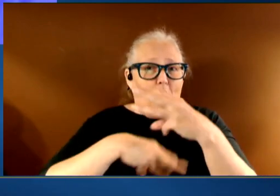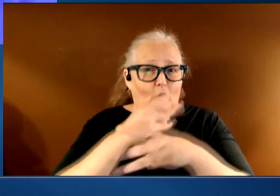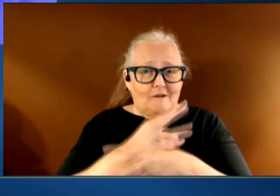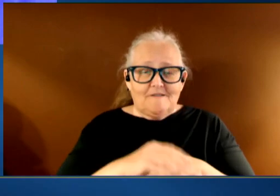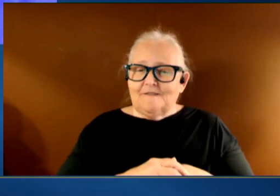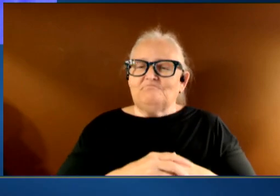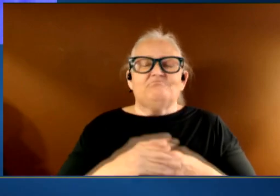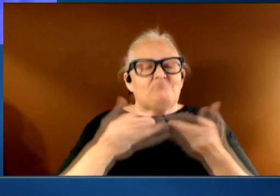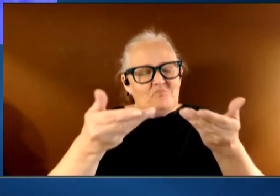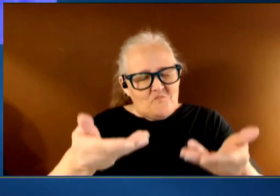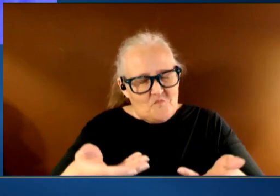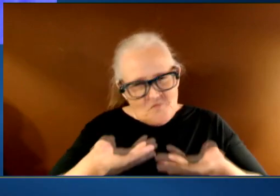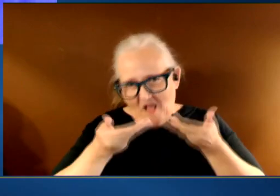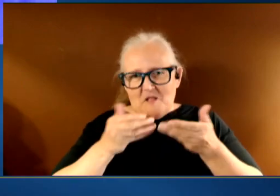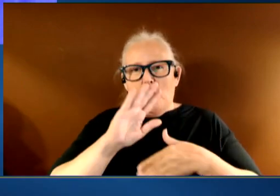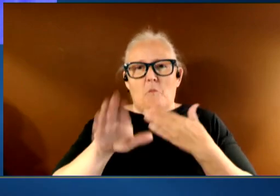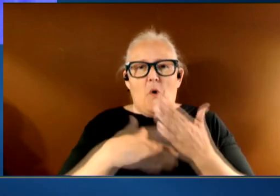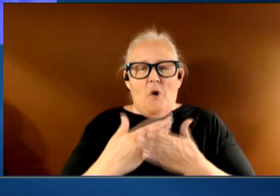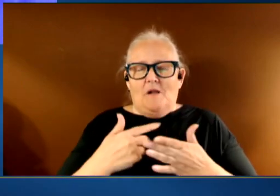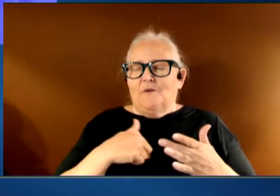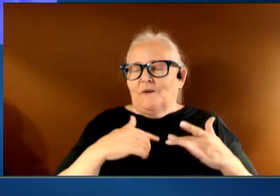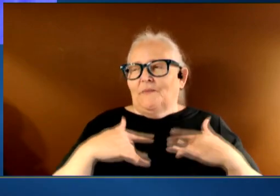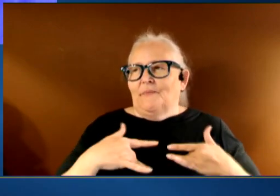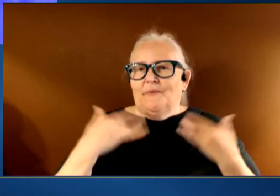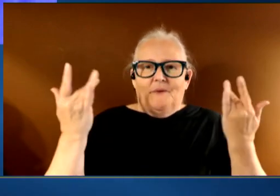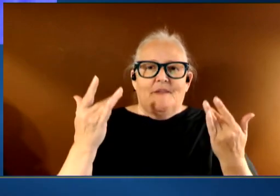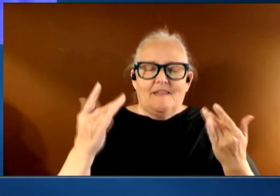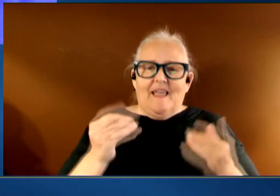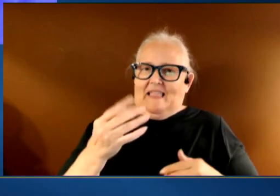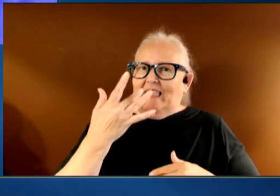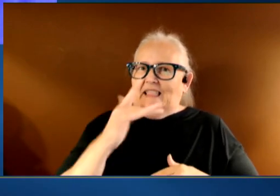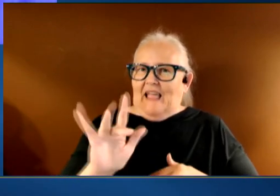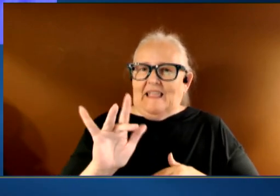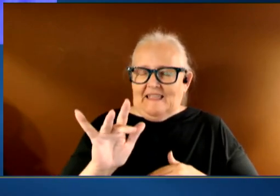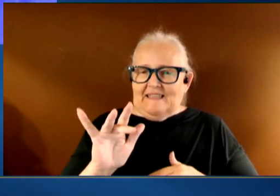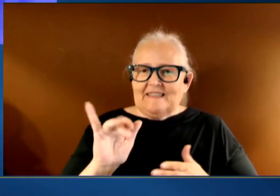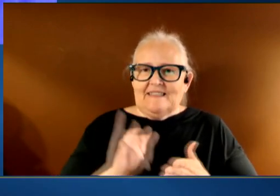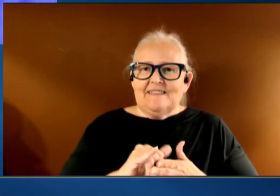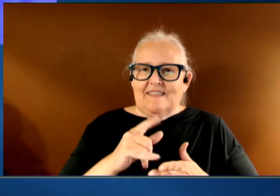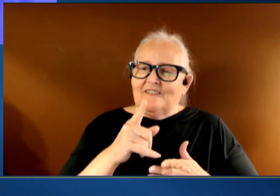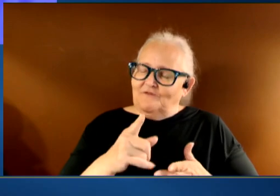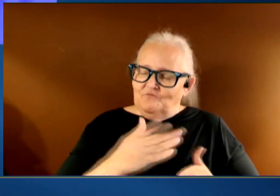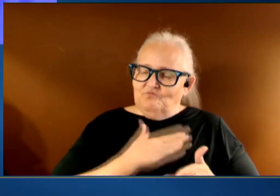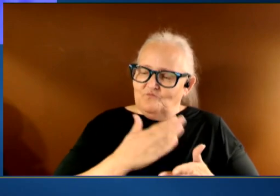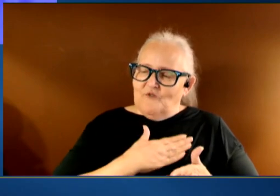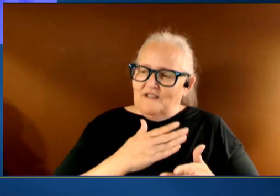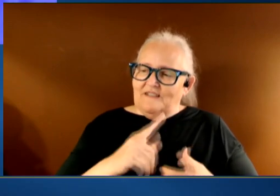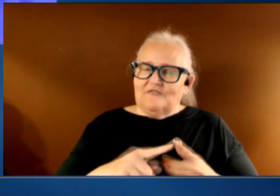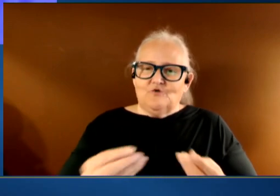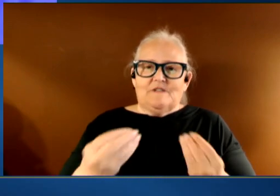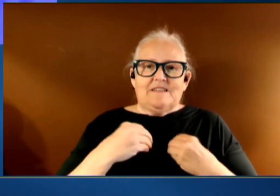and we are thrilled and very fortunate that you gave us your grace and your expertise today.